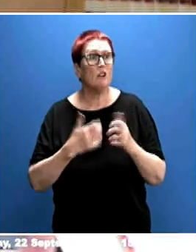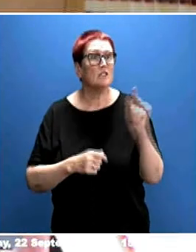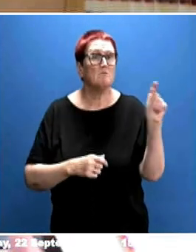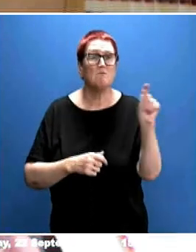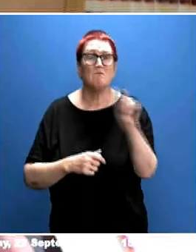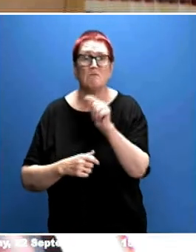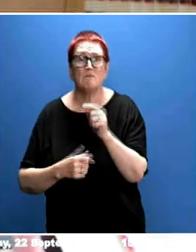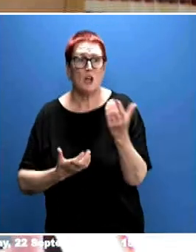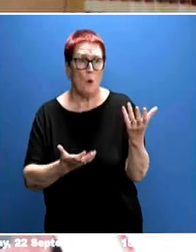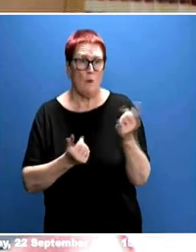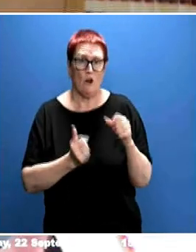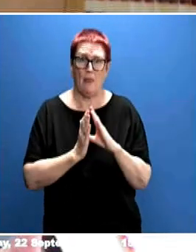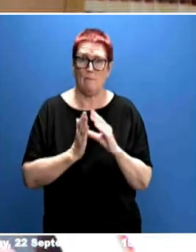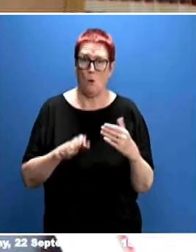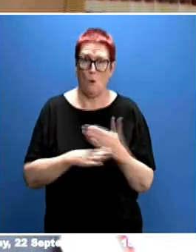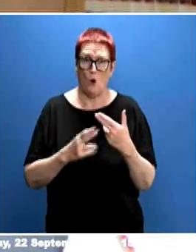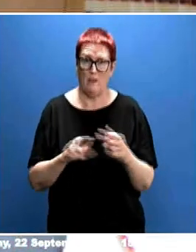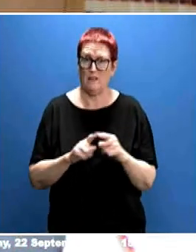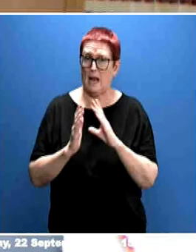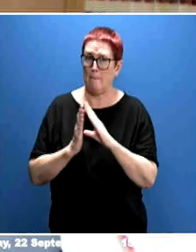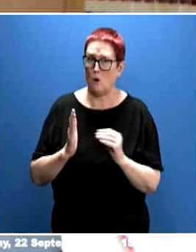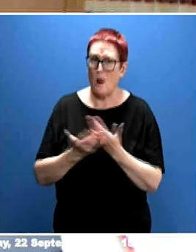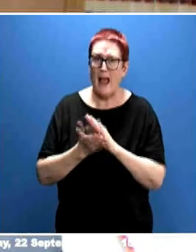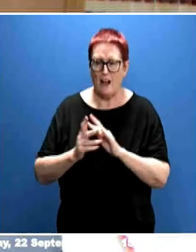these models and worked with these models of service delivery to children.